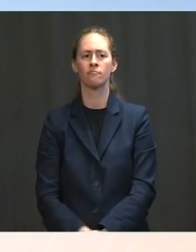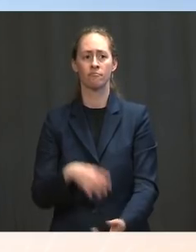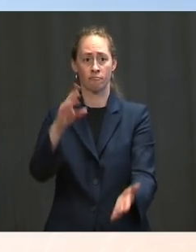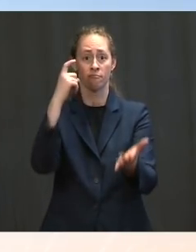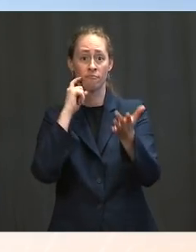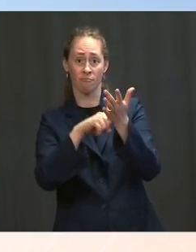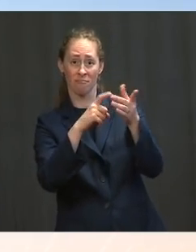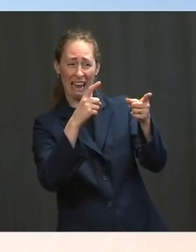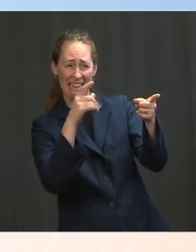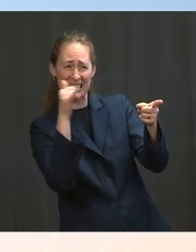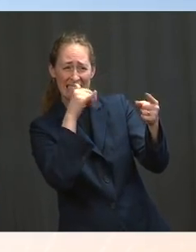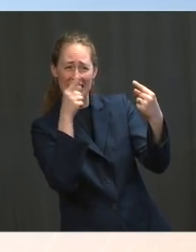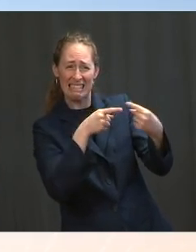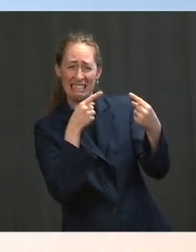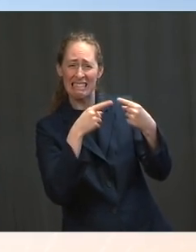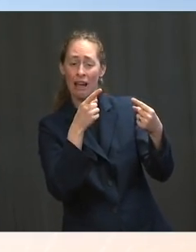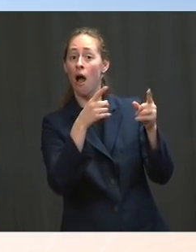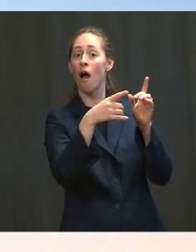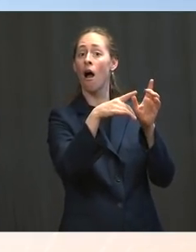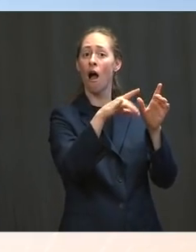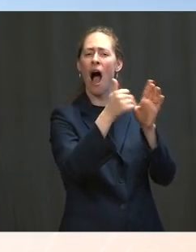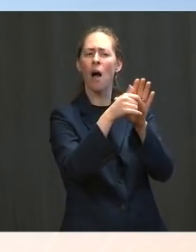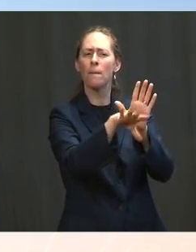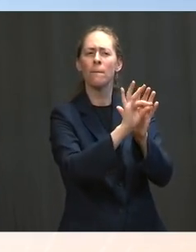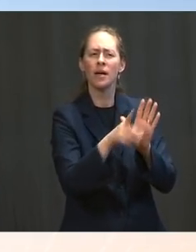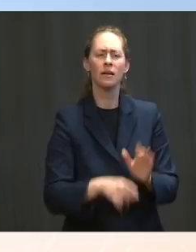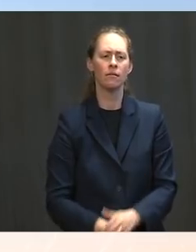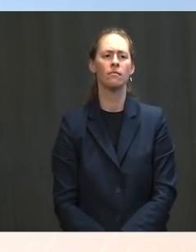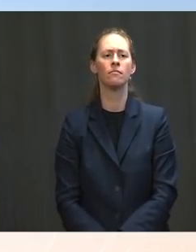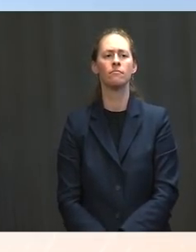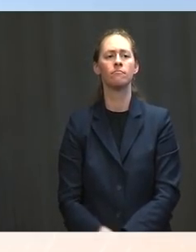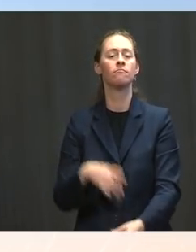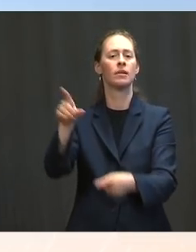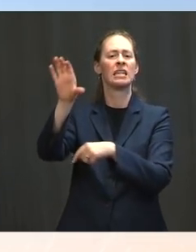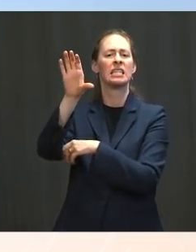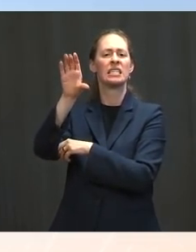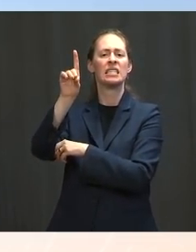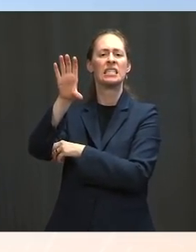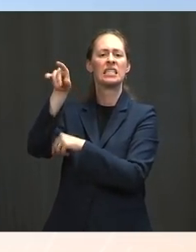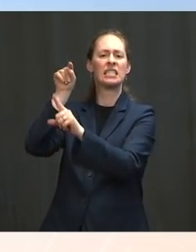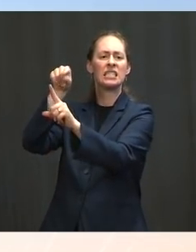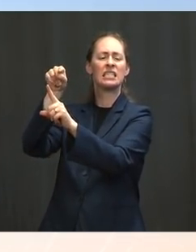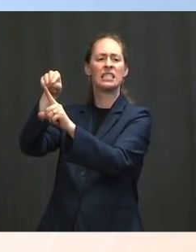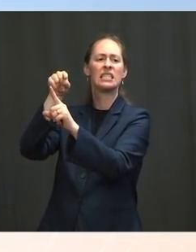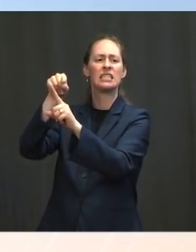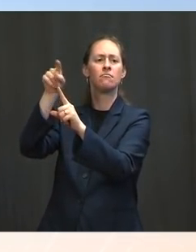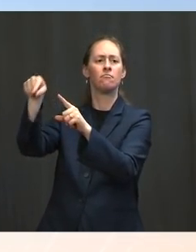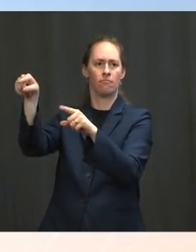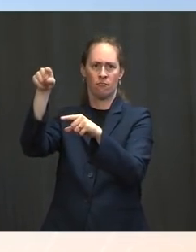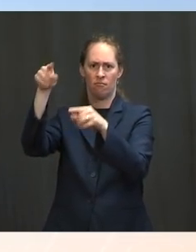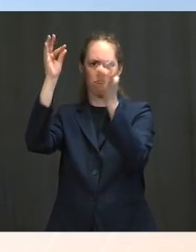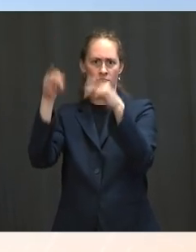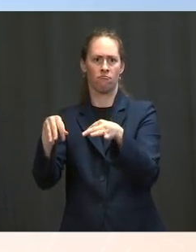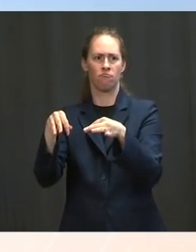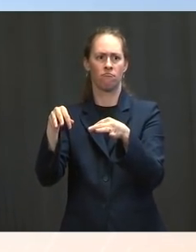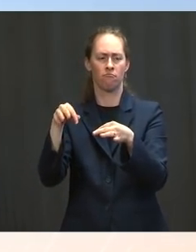Ms. Psaki: Well, the CDC is deploying these teams, so they work with local communities. We can see vaccination rates and where there are rising caseloads,